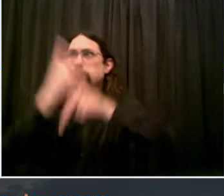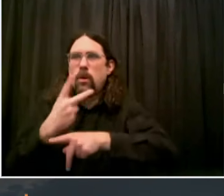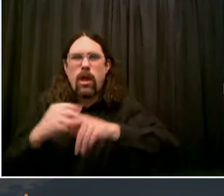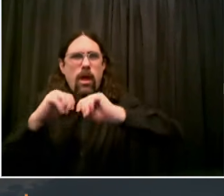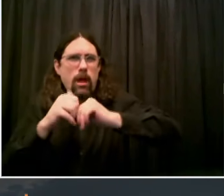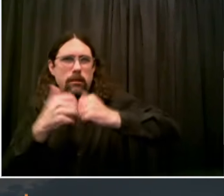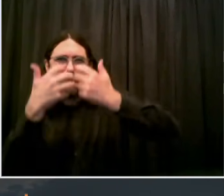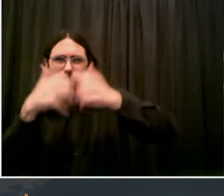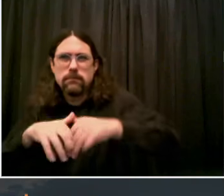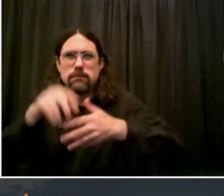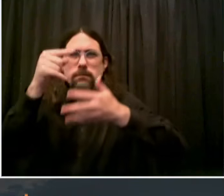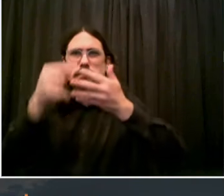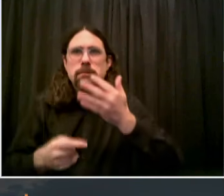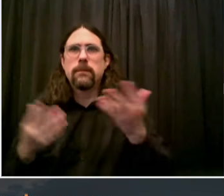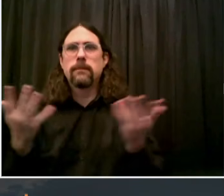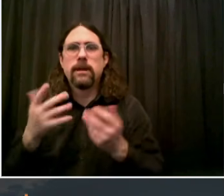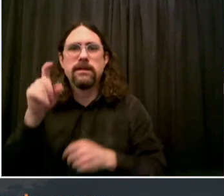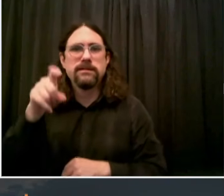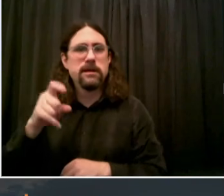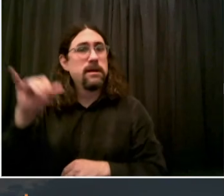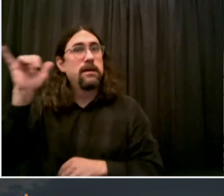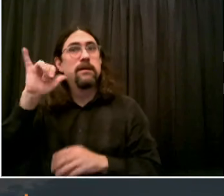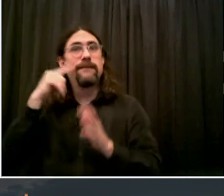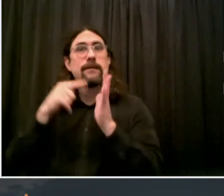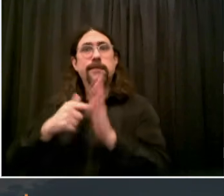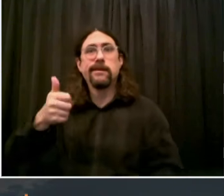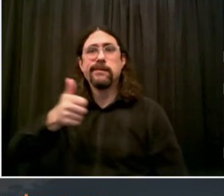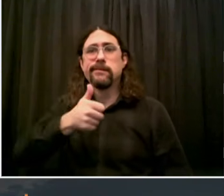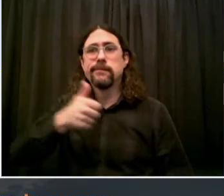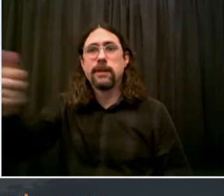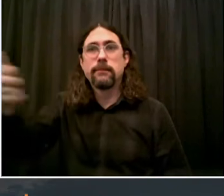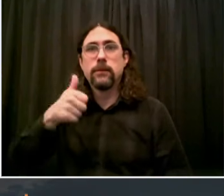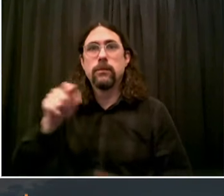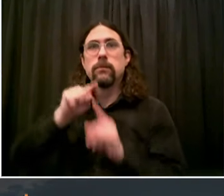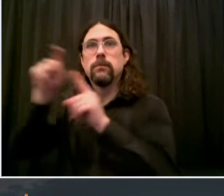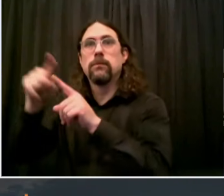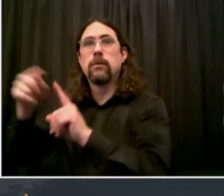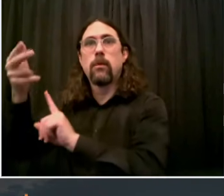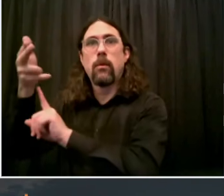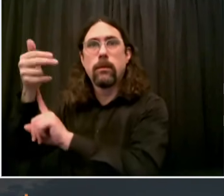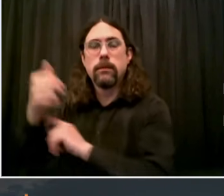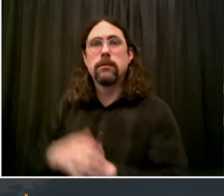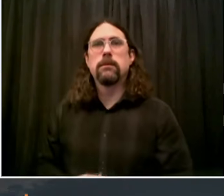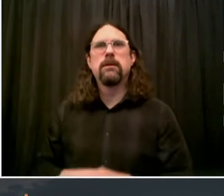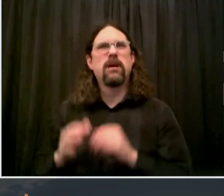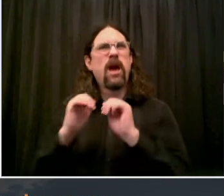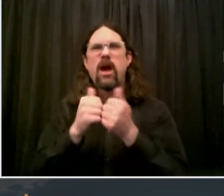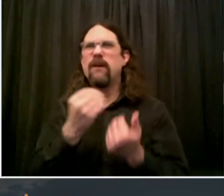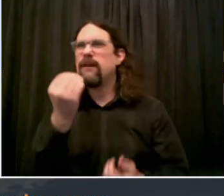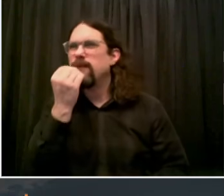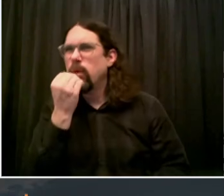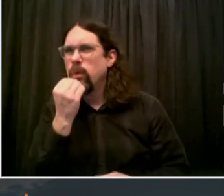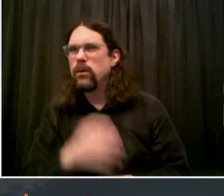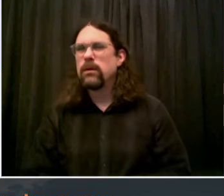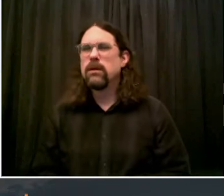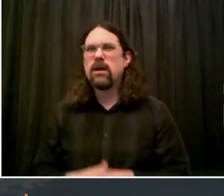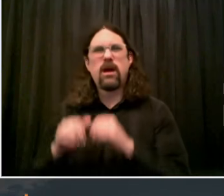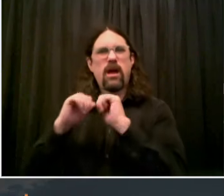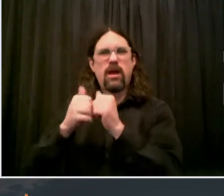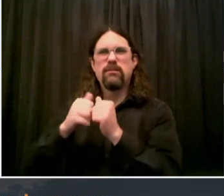THE COMMUNITIES IN THE CITY, THEY WILL BE THERE AND THE RESOURCE NAVIGATORS WILL BE SURE THEY GET THE TRANSPOAN